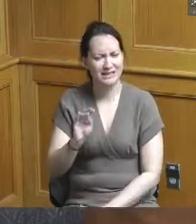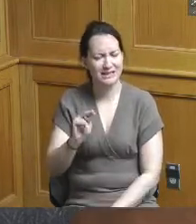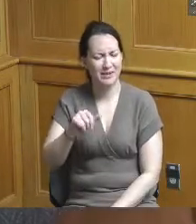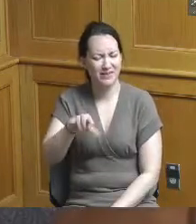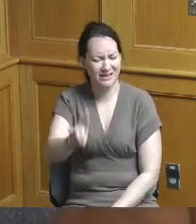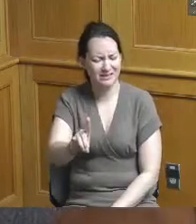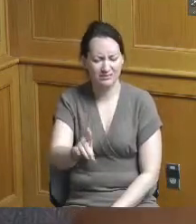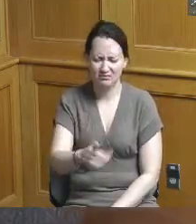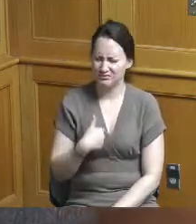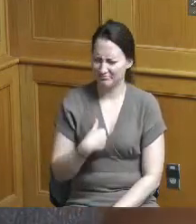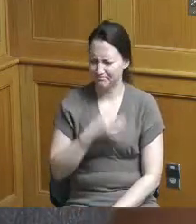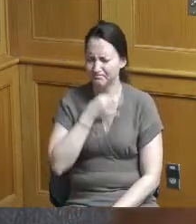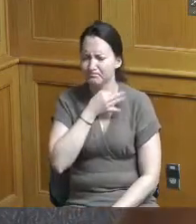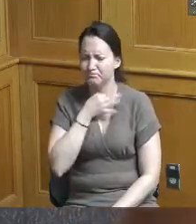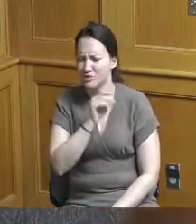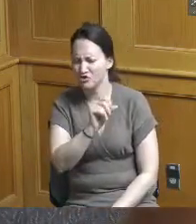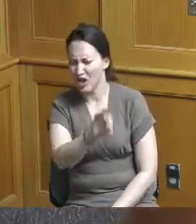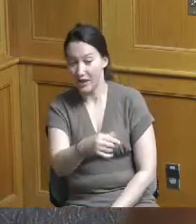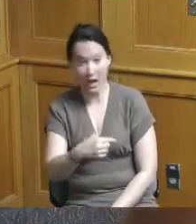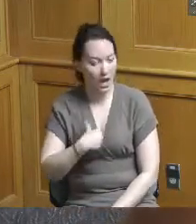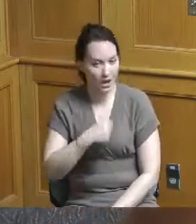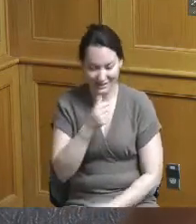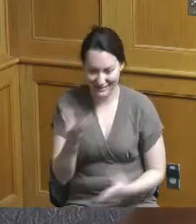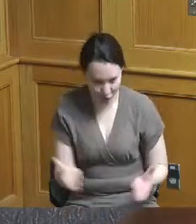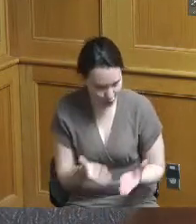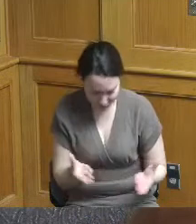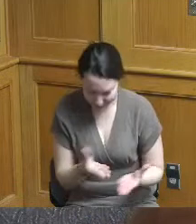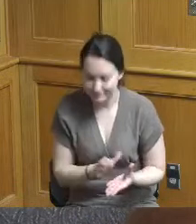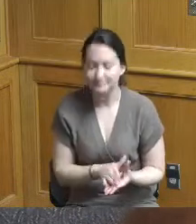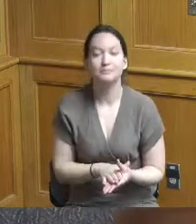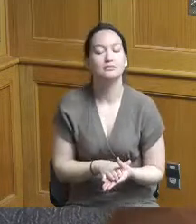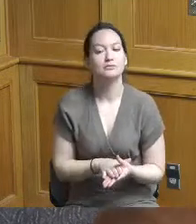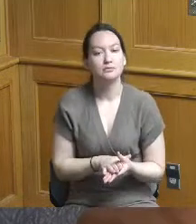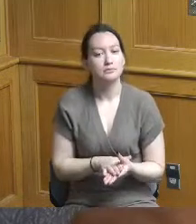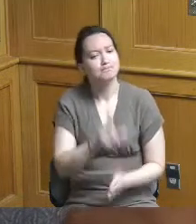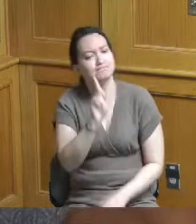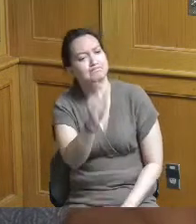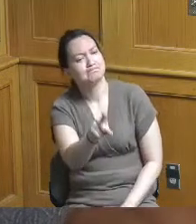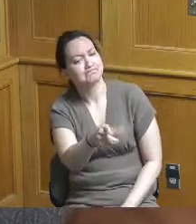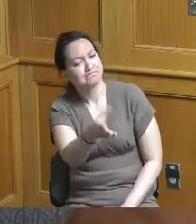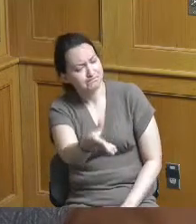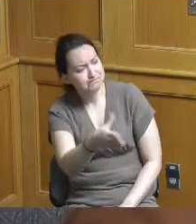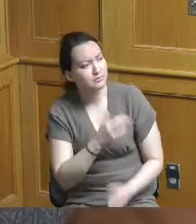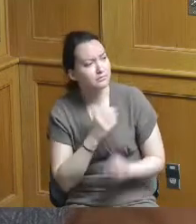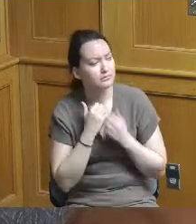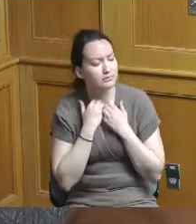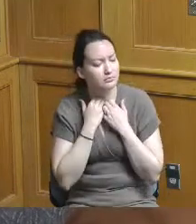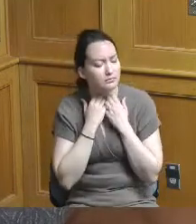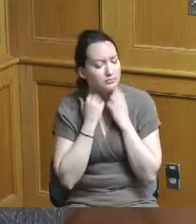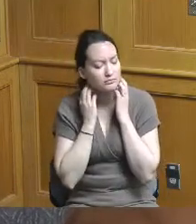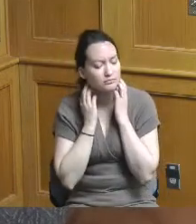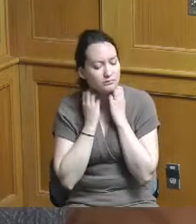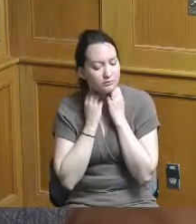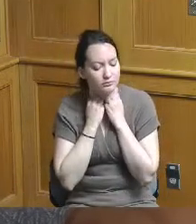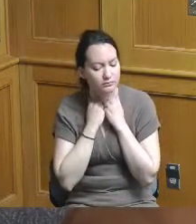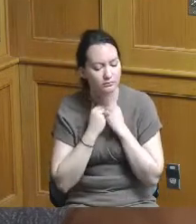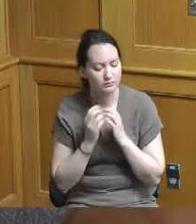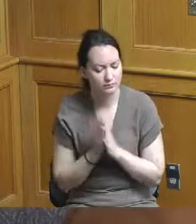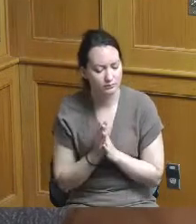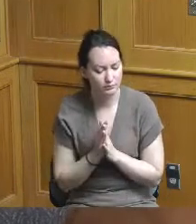couple questions Jeff's because I wasn't here Mr Aluotto that I have for you is why wasn't